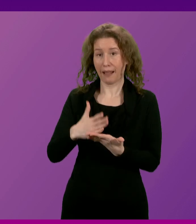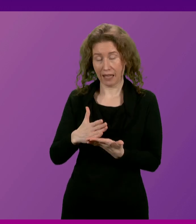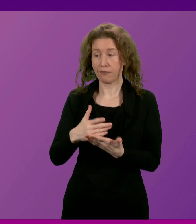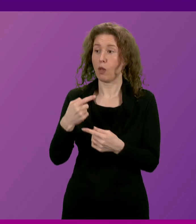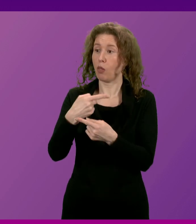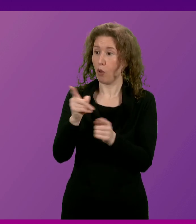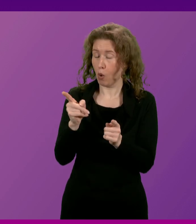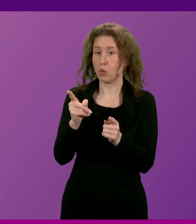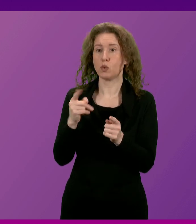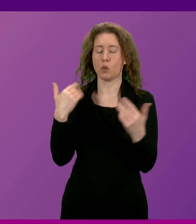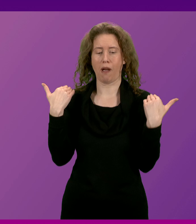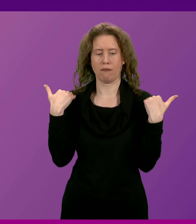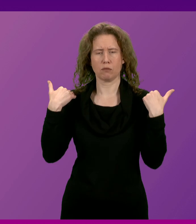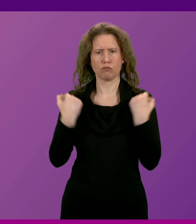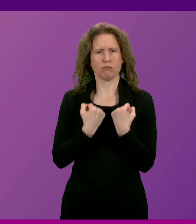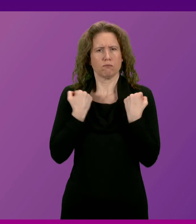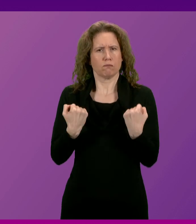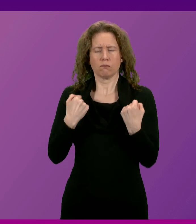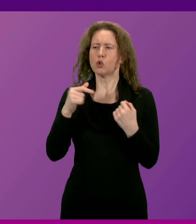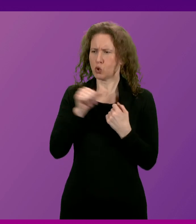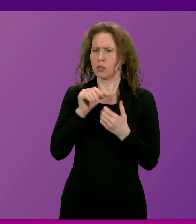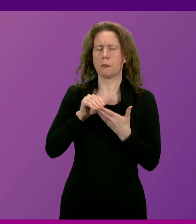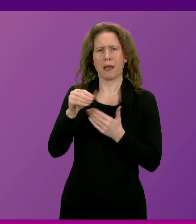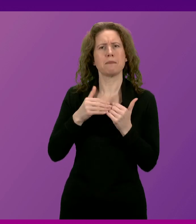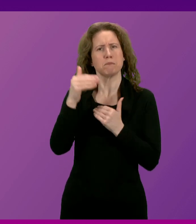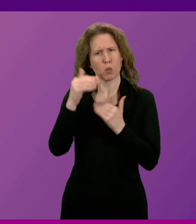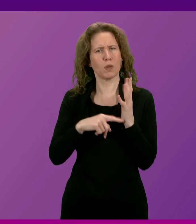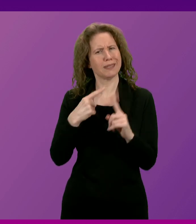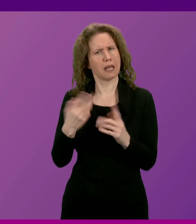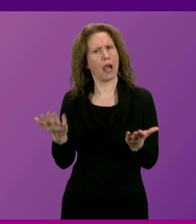with the broadest shoulders should pay more through taxation. That is what this